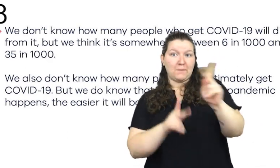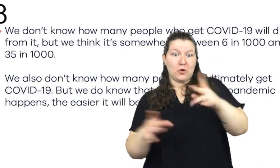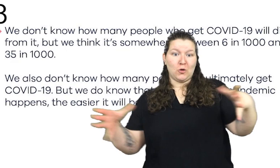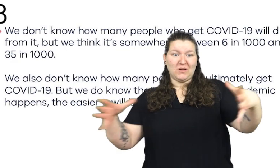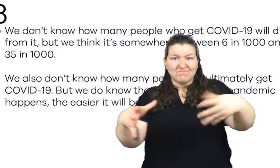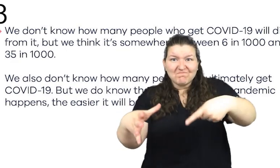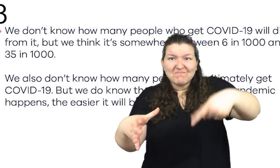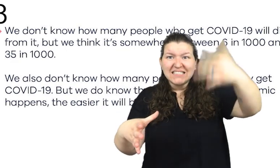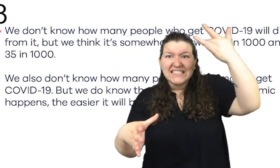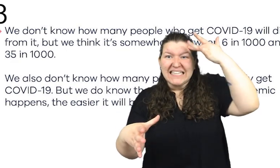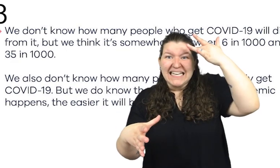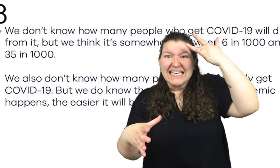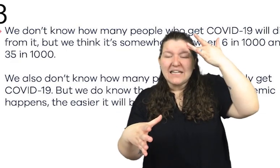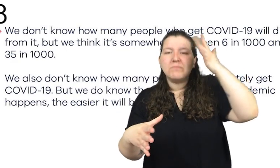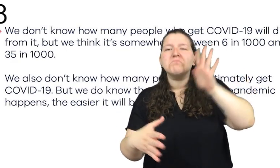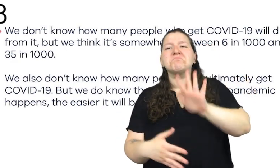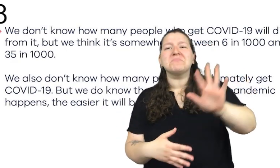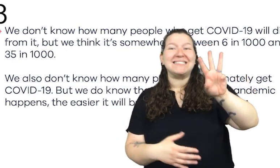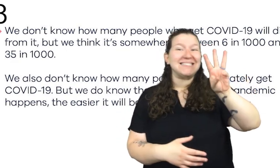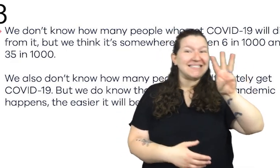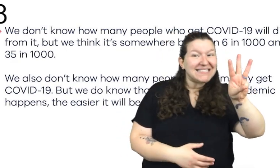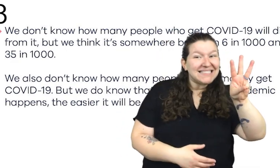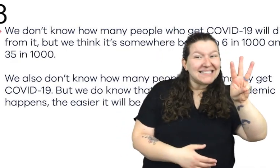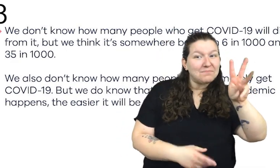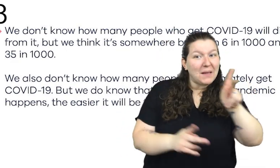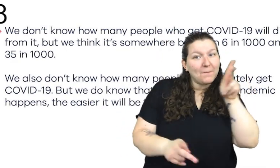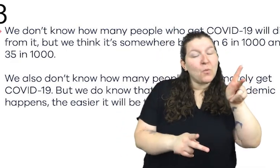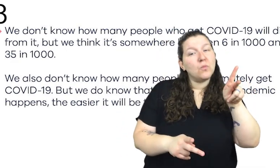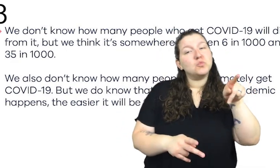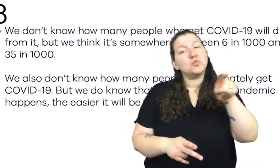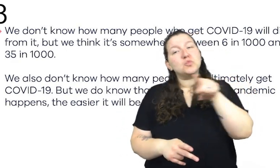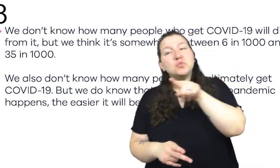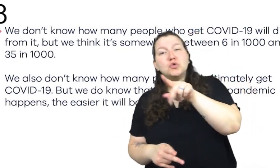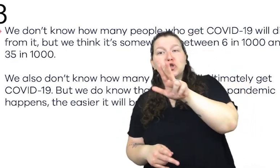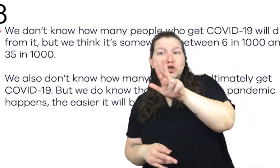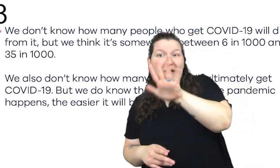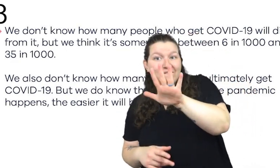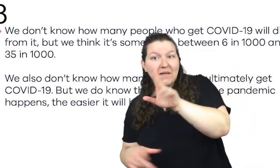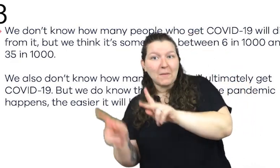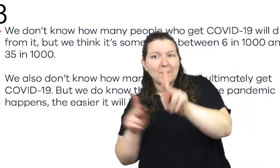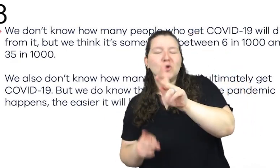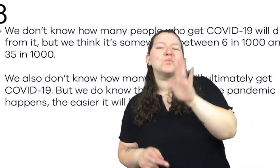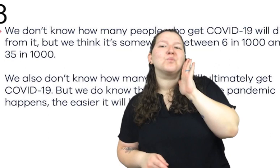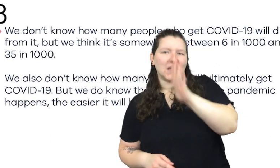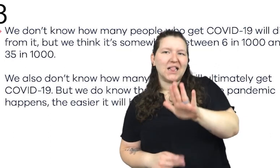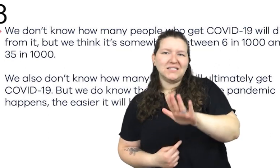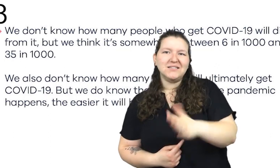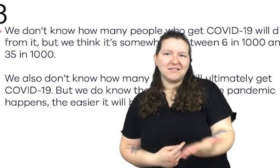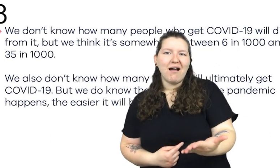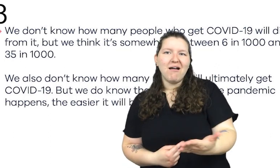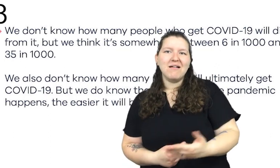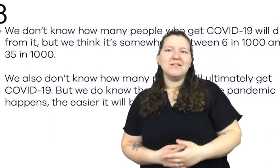but we think it's somewhere between 6 and 1,000 and 35 and 1,000.